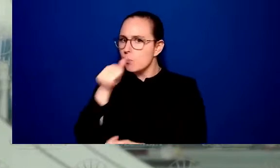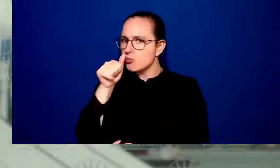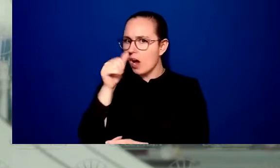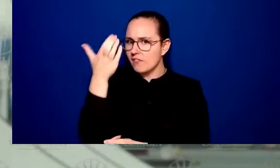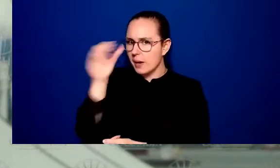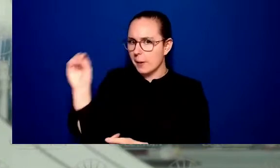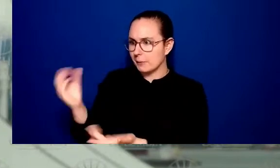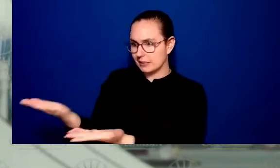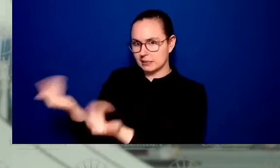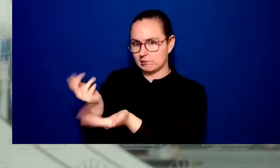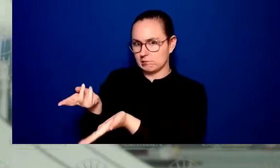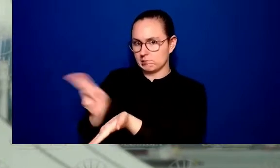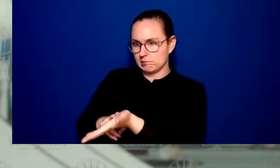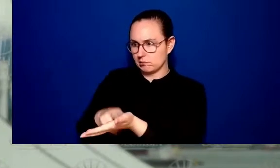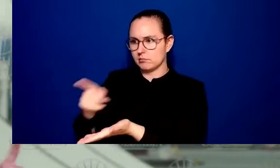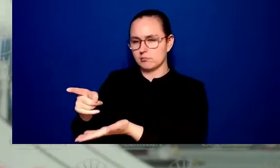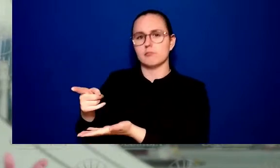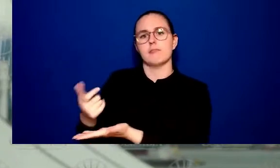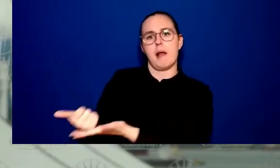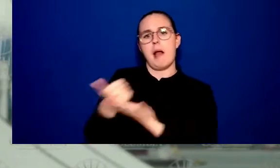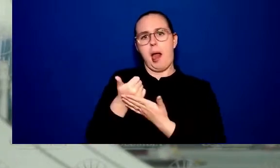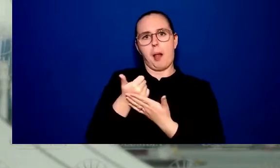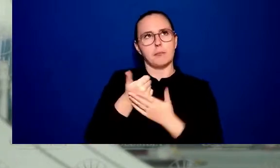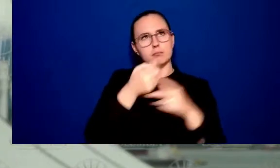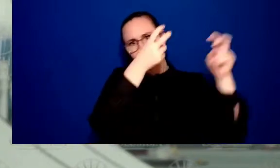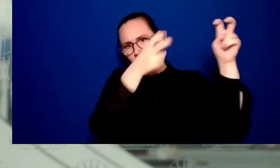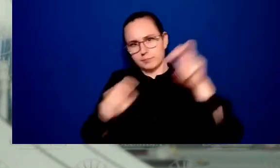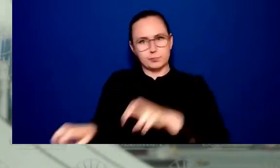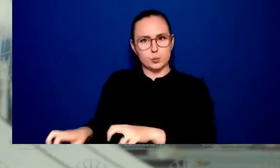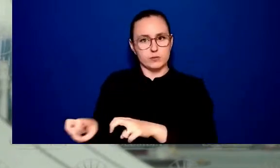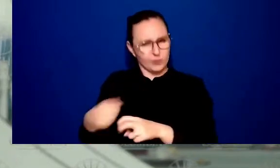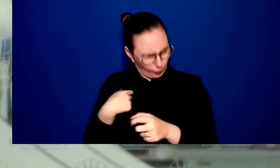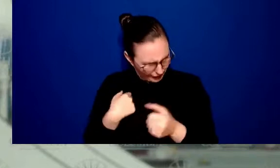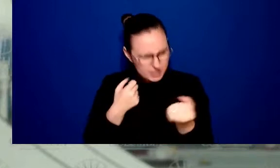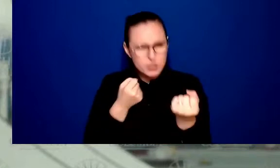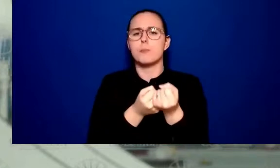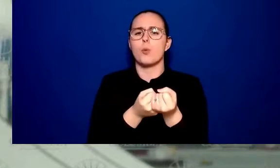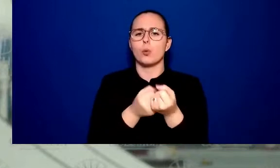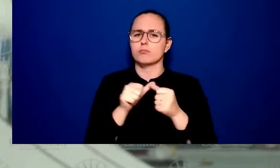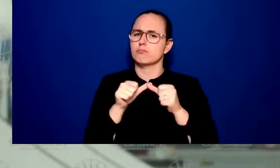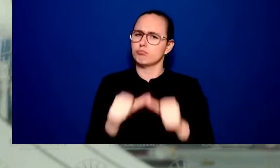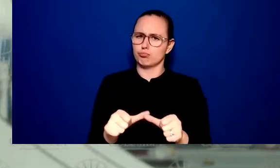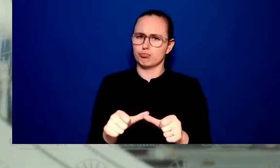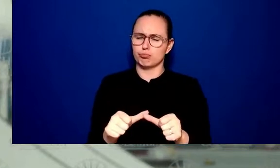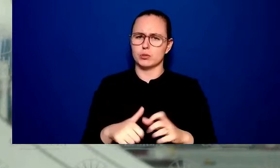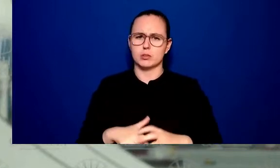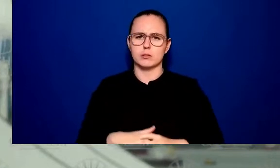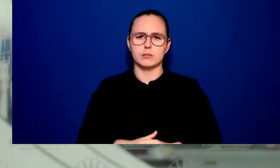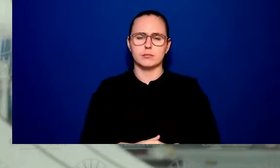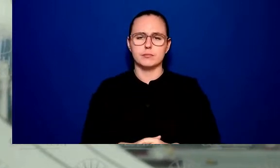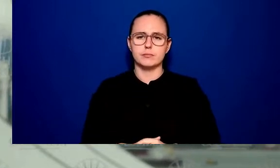We are all in to support them. But the people I want to speak to today. Are people who today